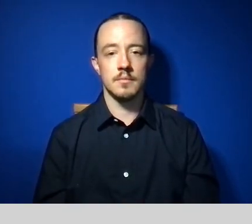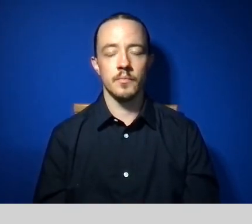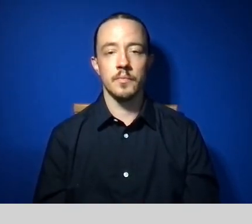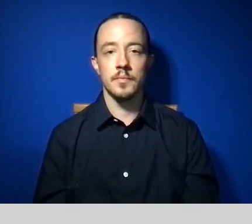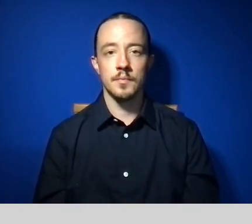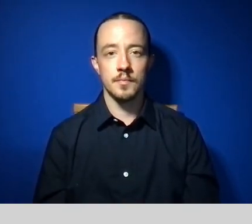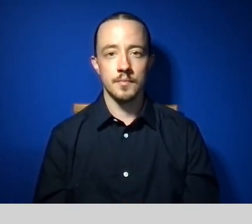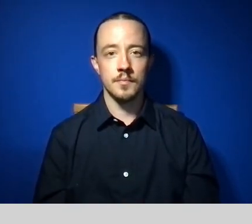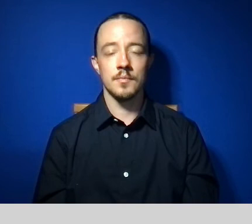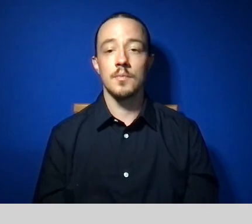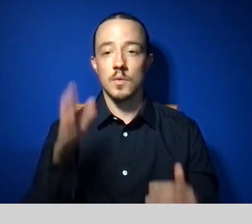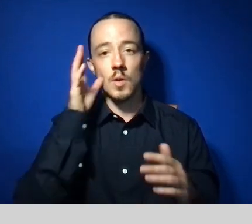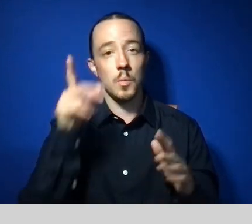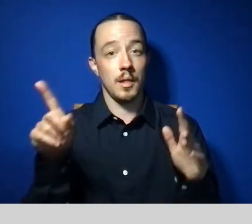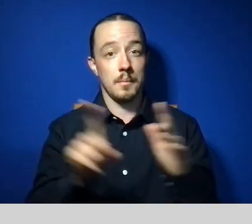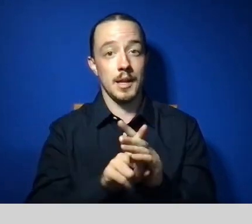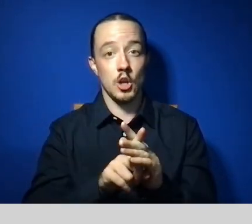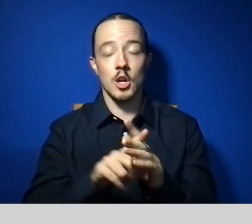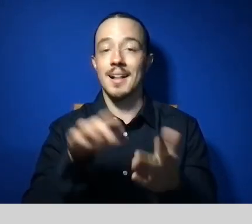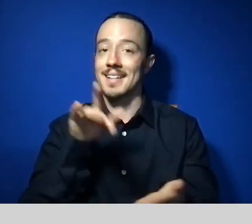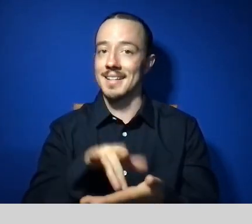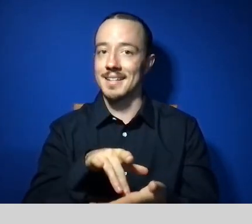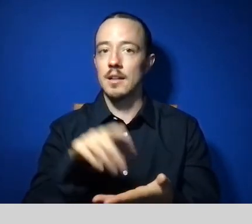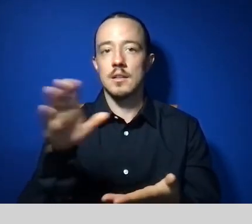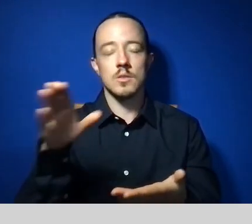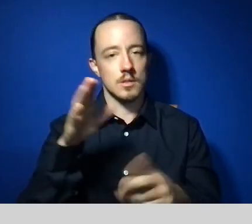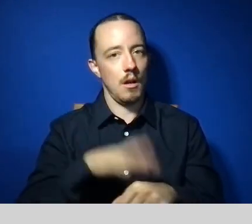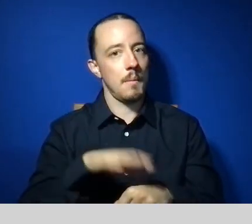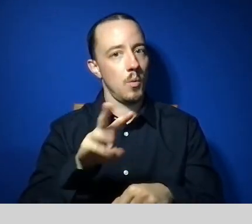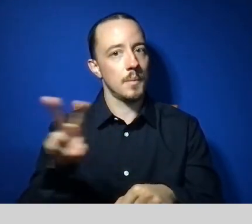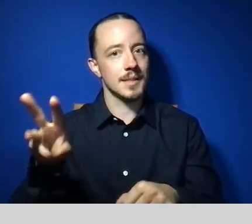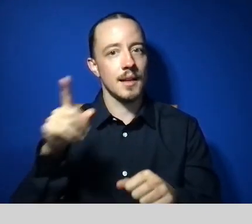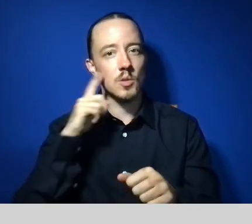scatterplot, And so it appears here and I can hit it. And so this is on my website.